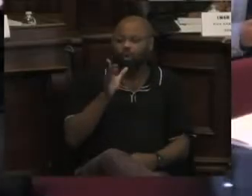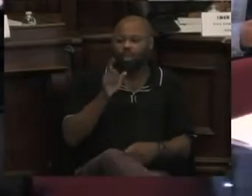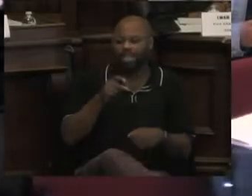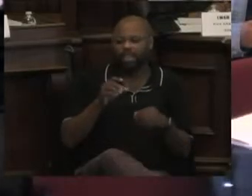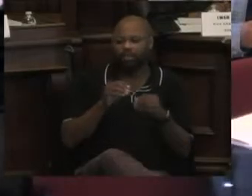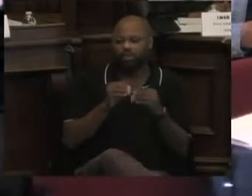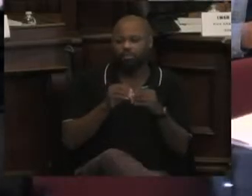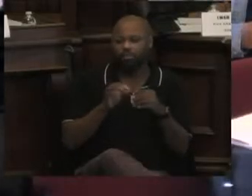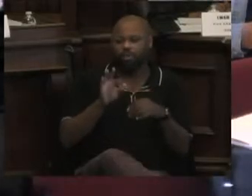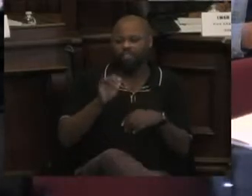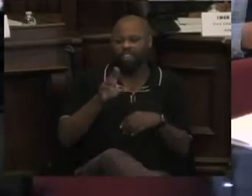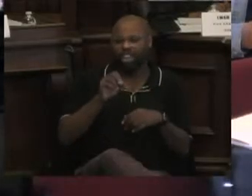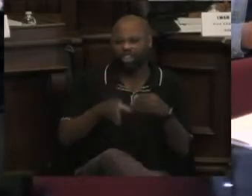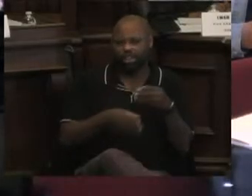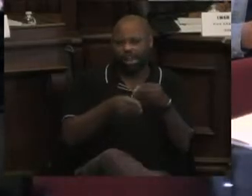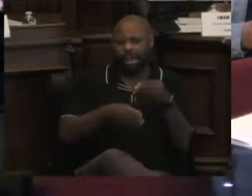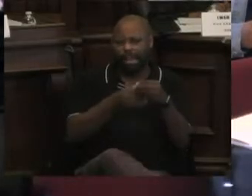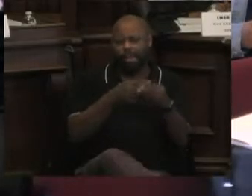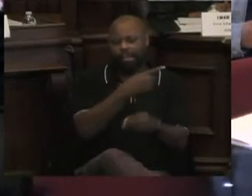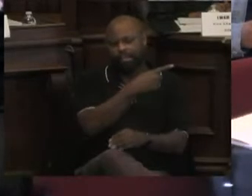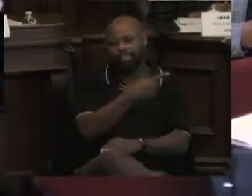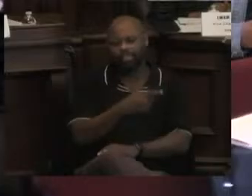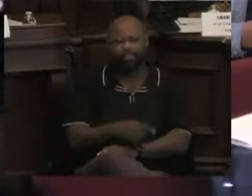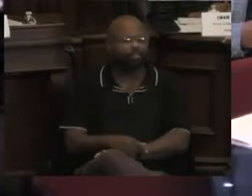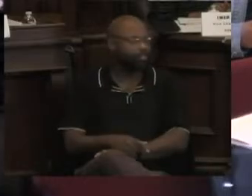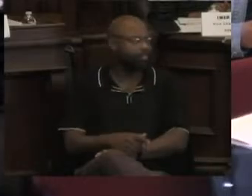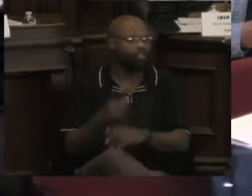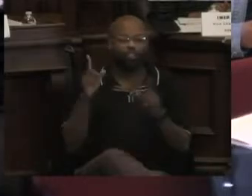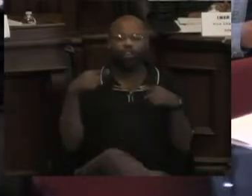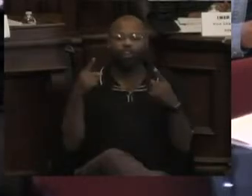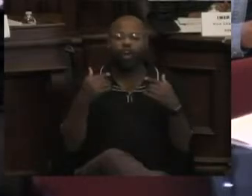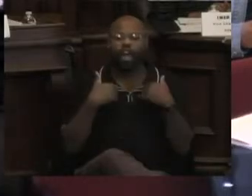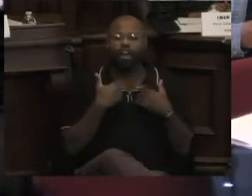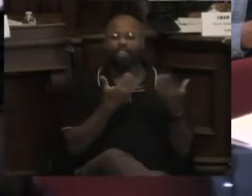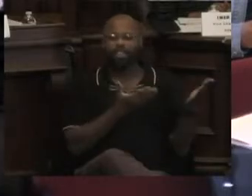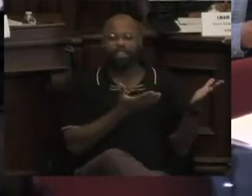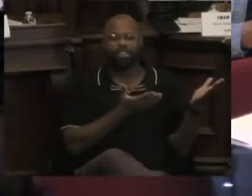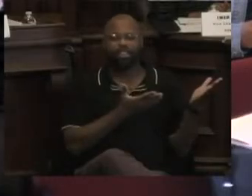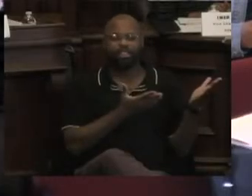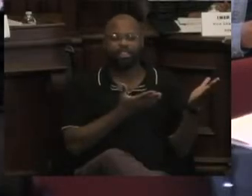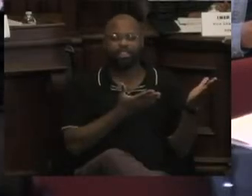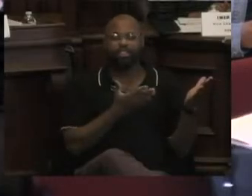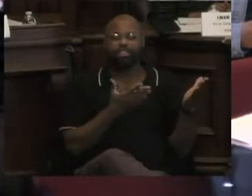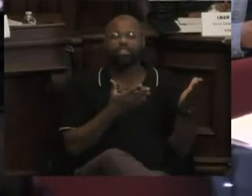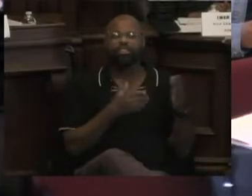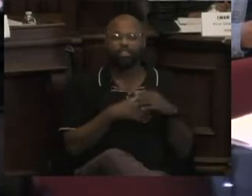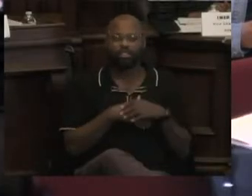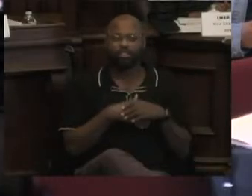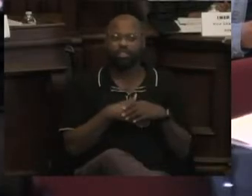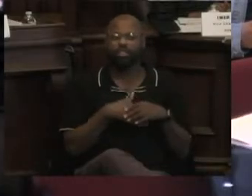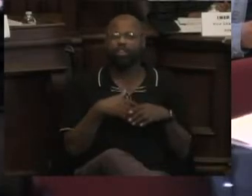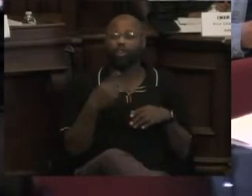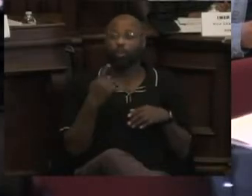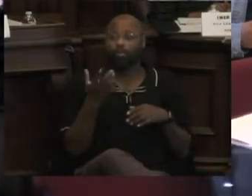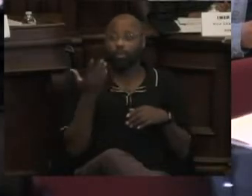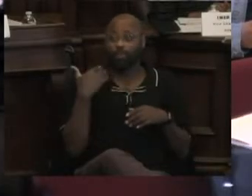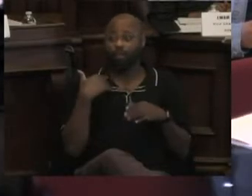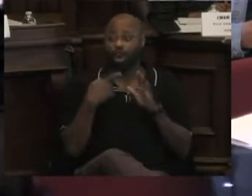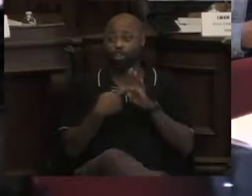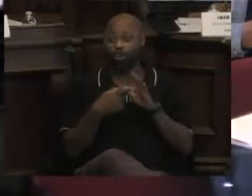Yeah. So like I said, those dashboards will need more feature to be added to. For